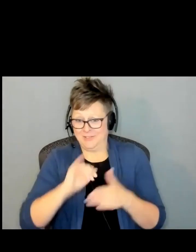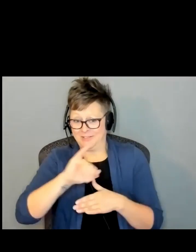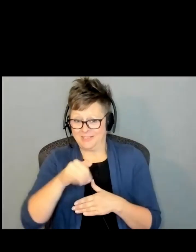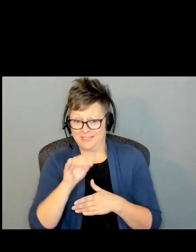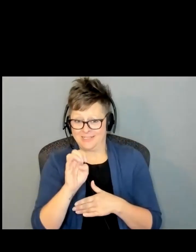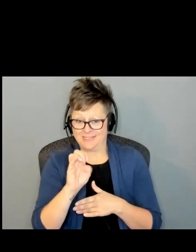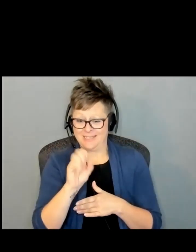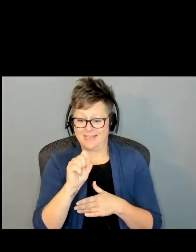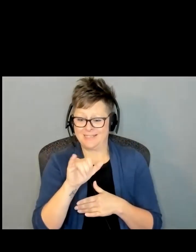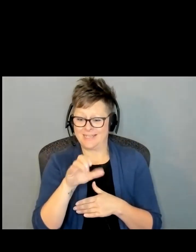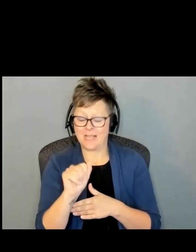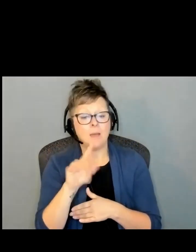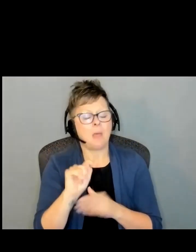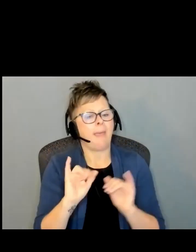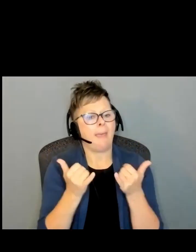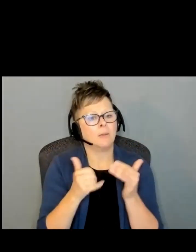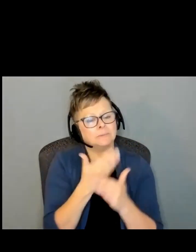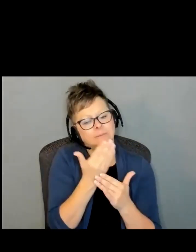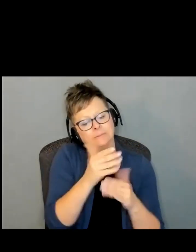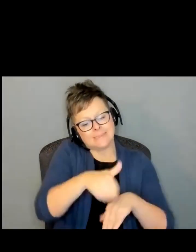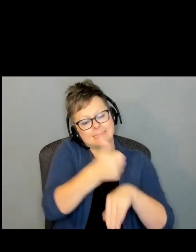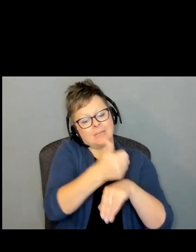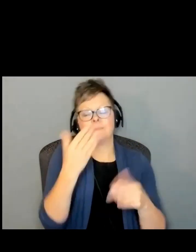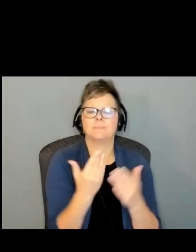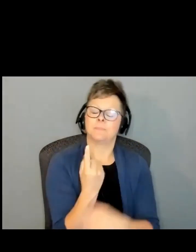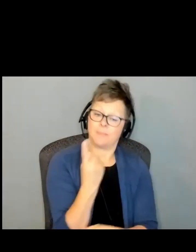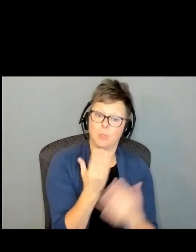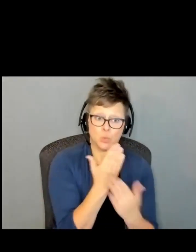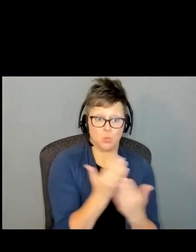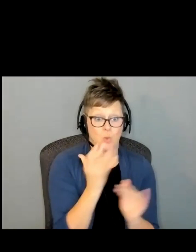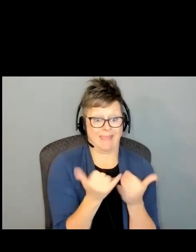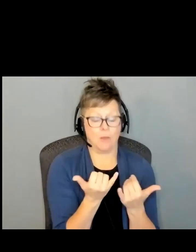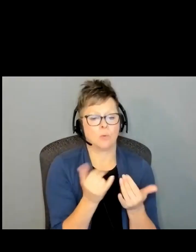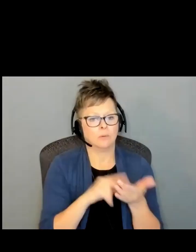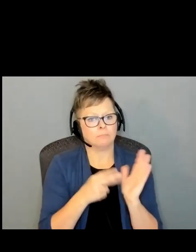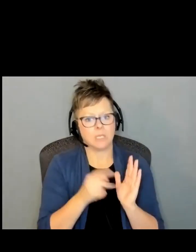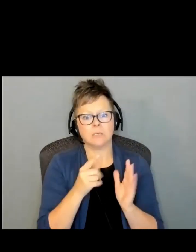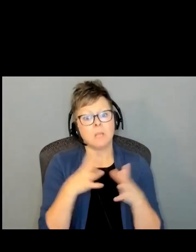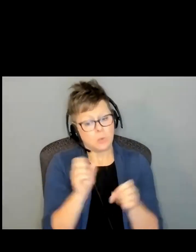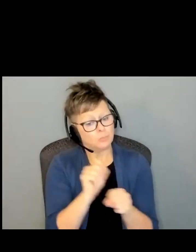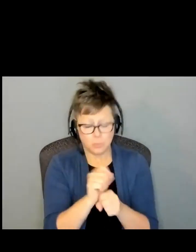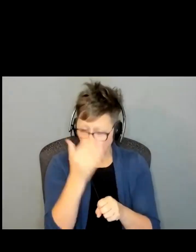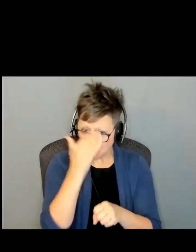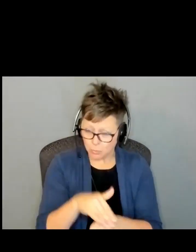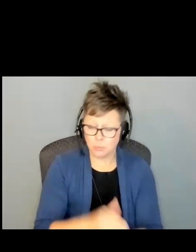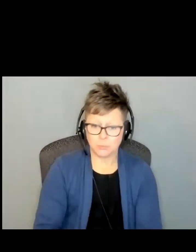How to build a new project requires a lot of on the groundwork to build your network.